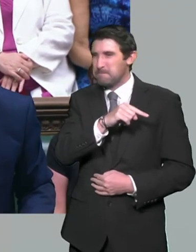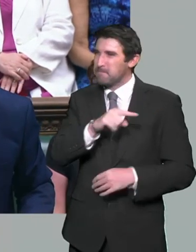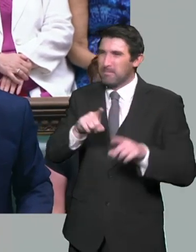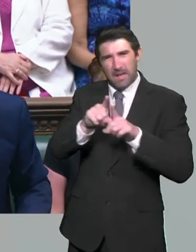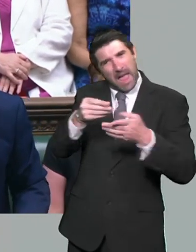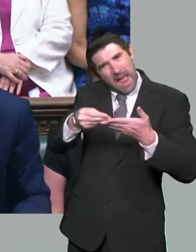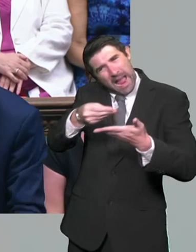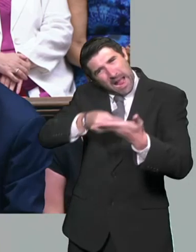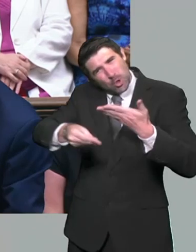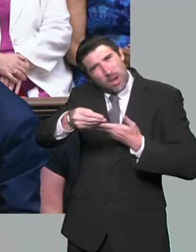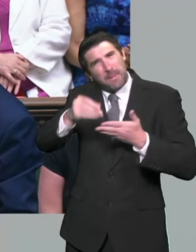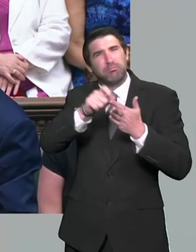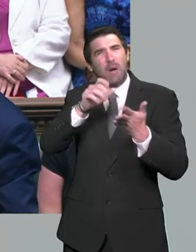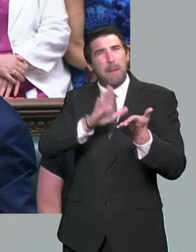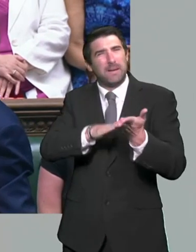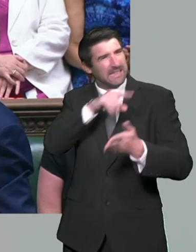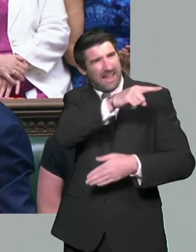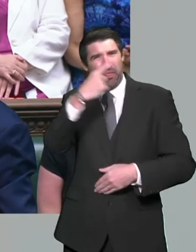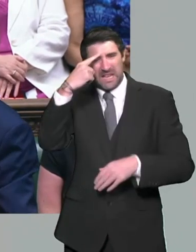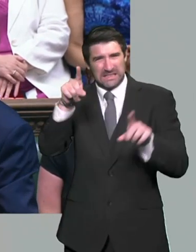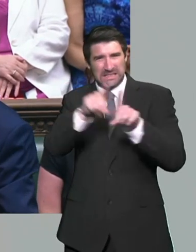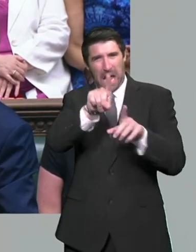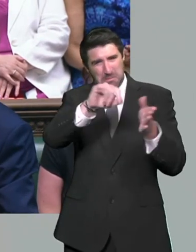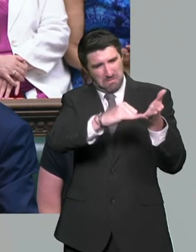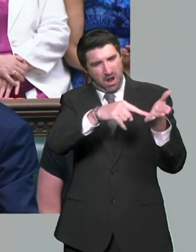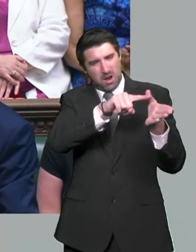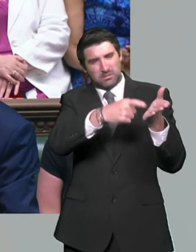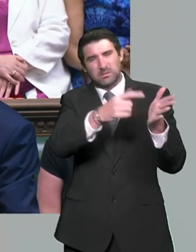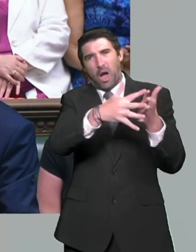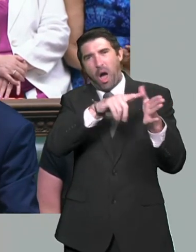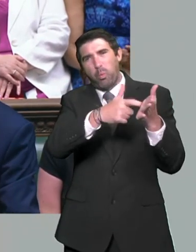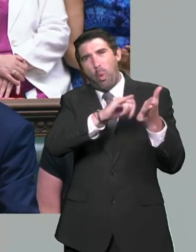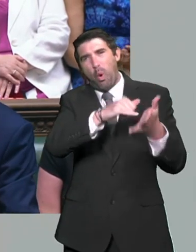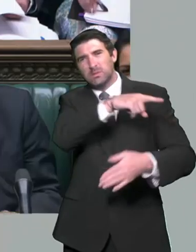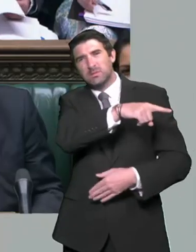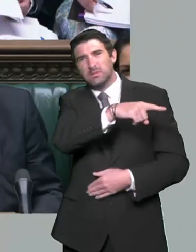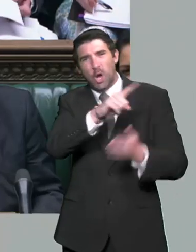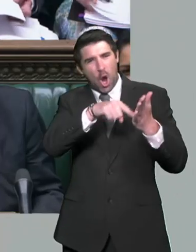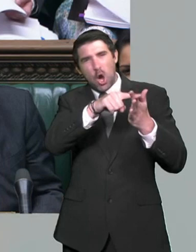the country—“These aren’t the droids you’re looking for”. “No rules were broken”.